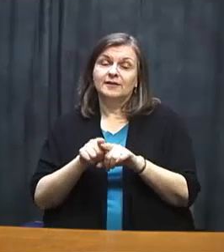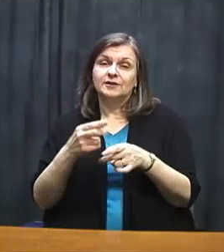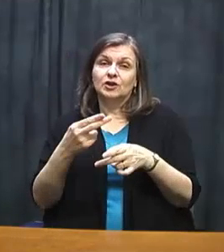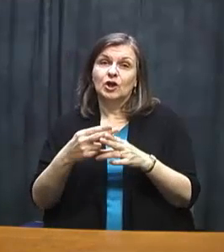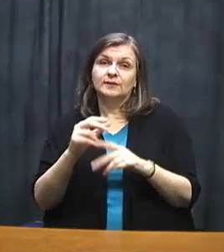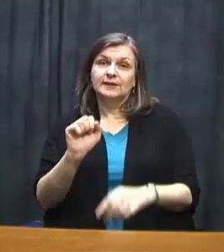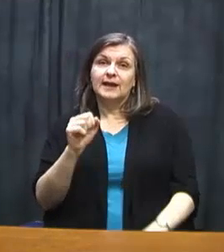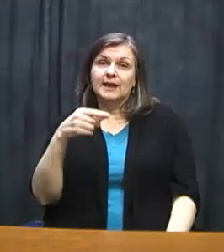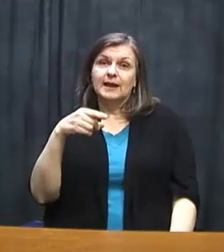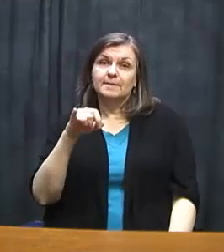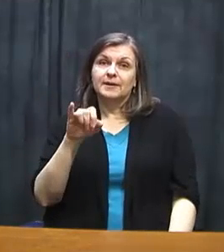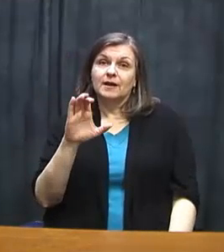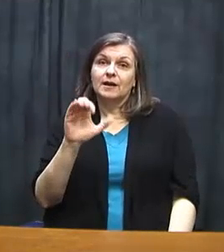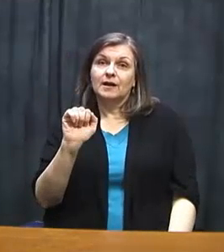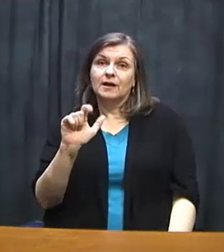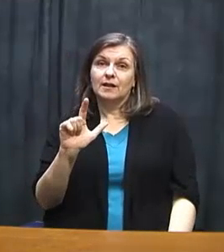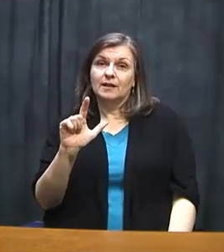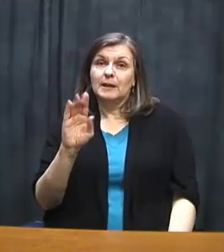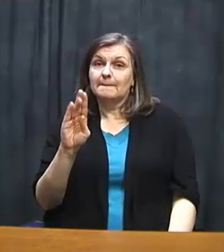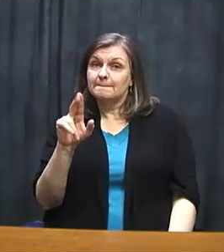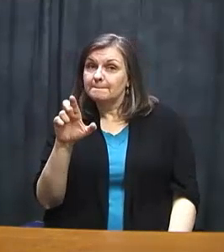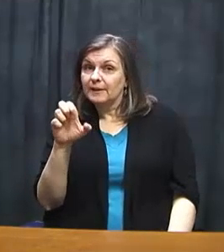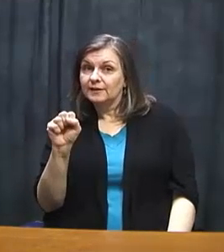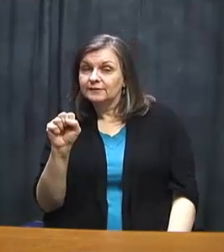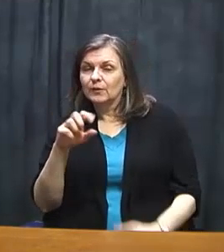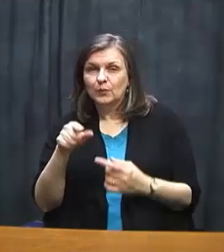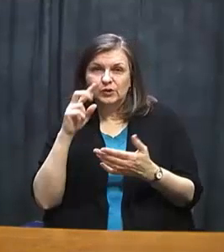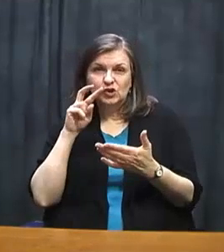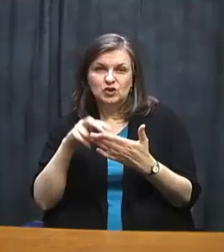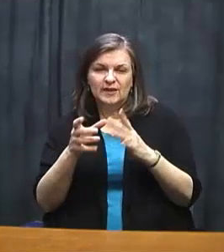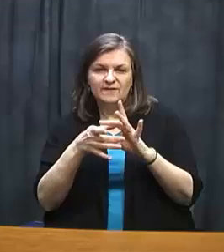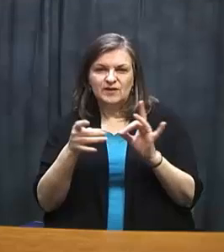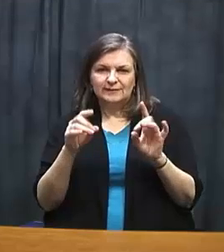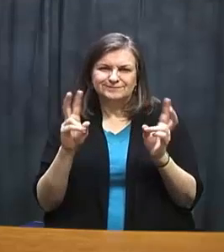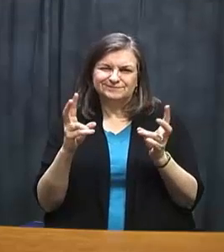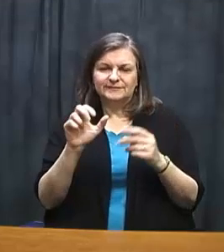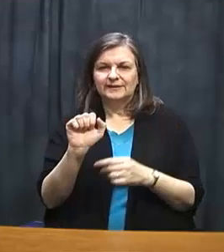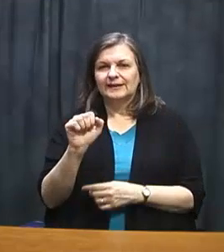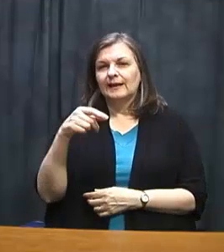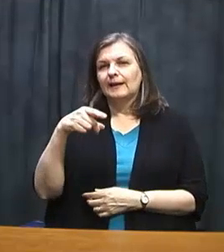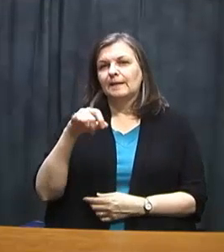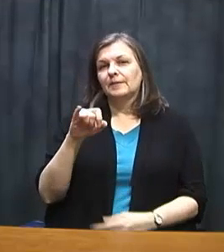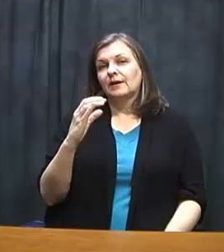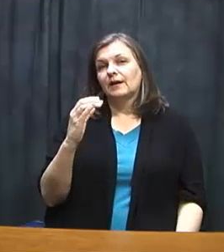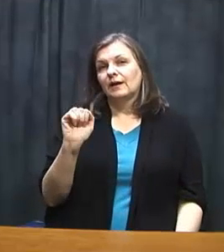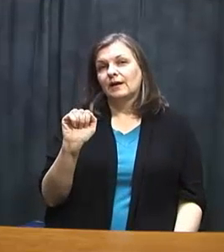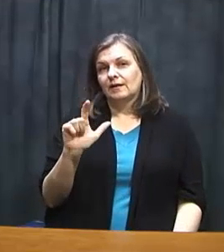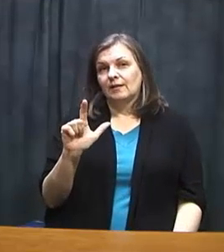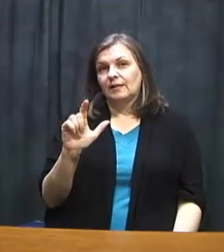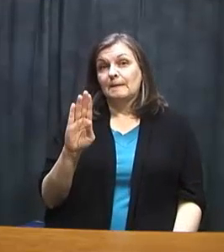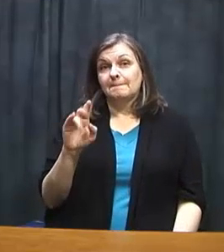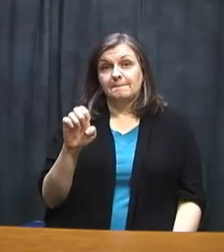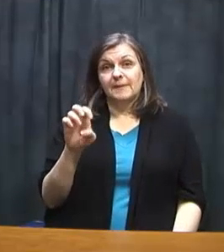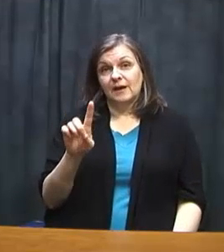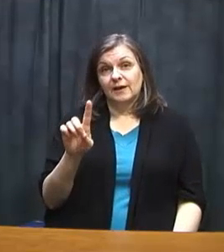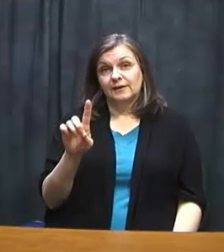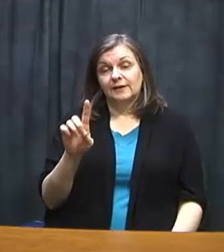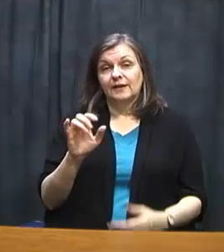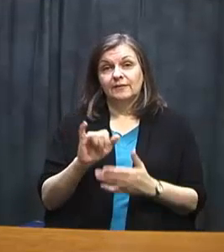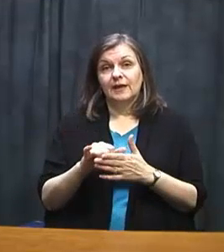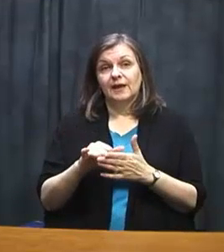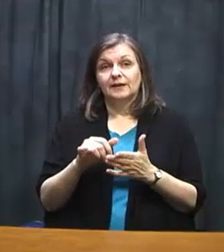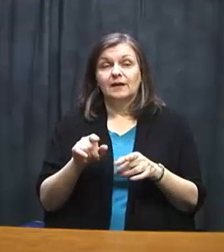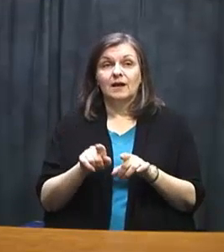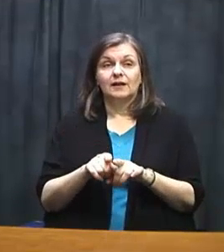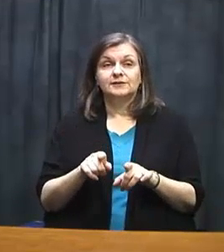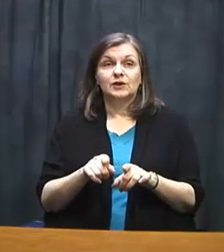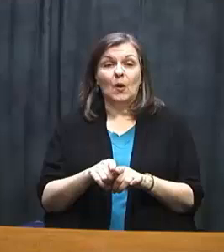these are also known as the apical buds and so when we look at this phrase "apical bud" we are often referred to